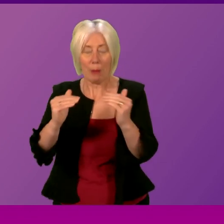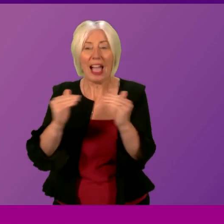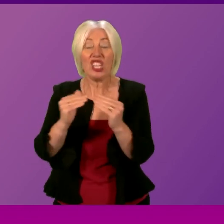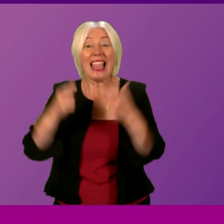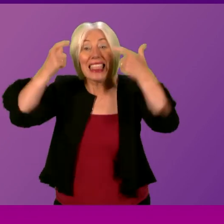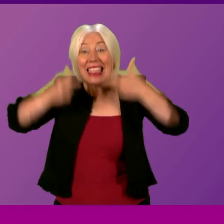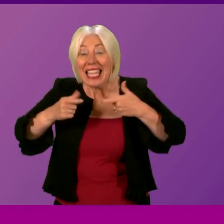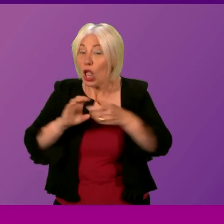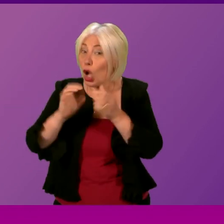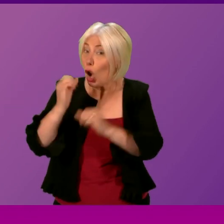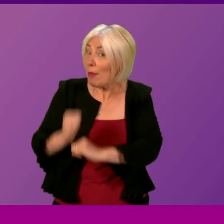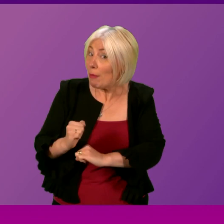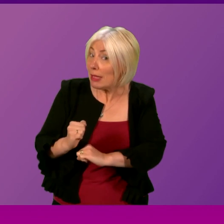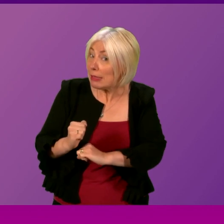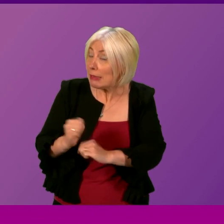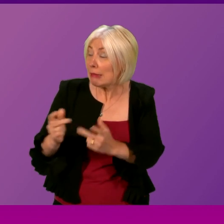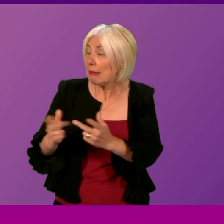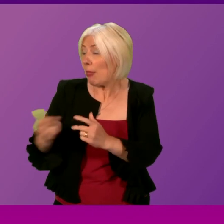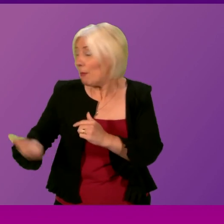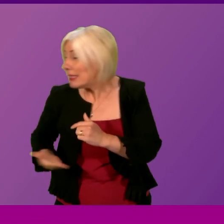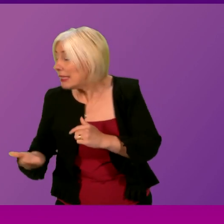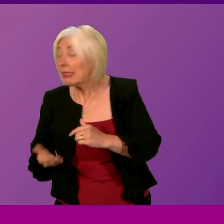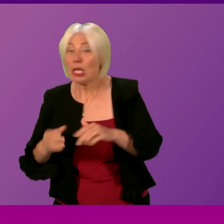Business and consumer groups alike have referred to the plans as “hugely